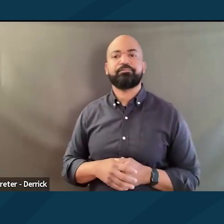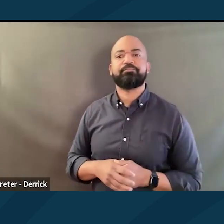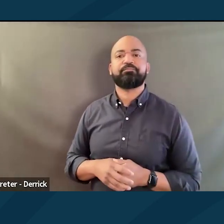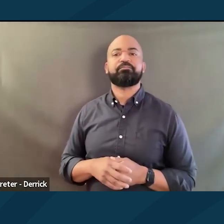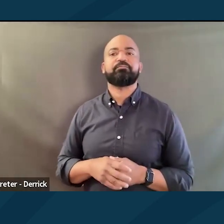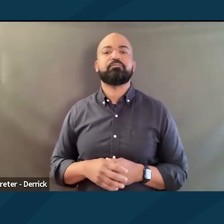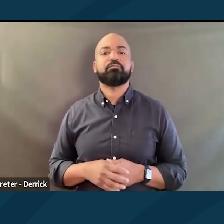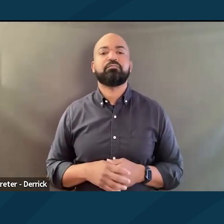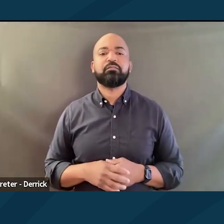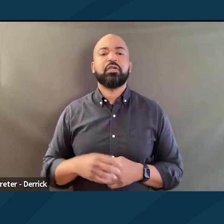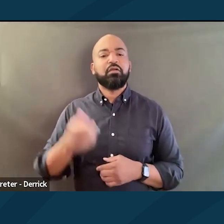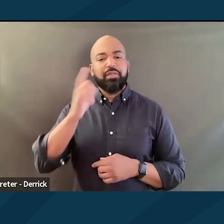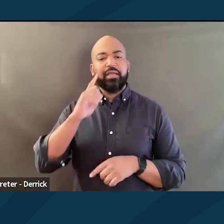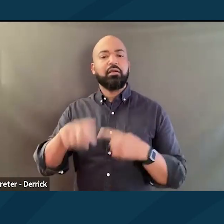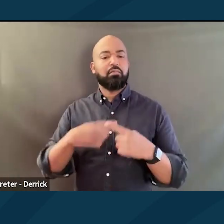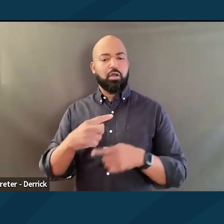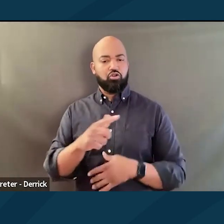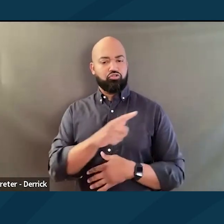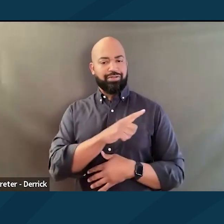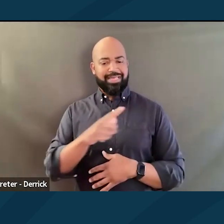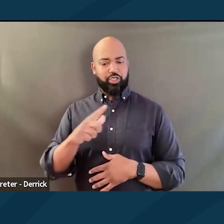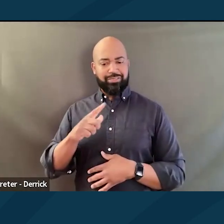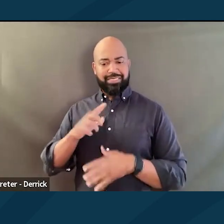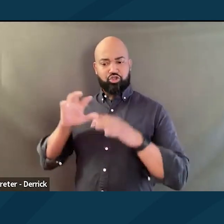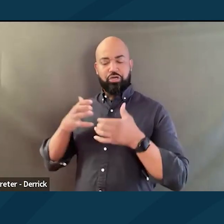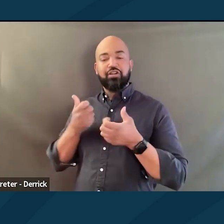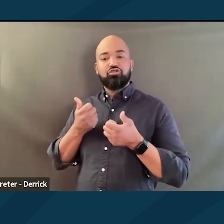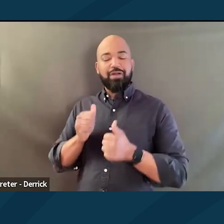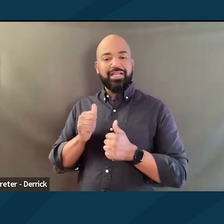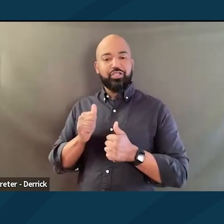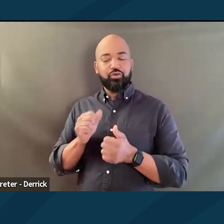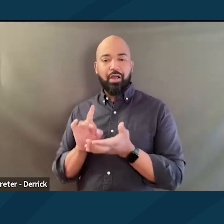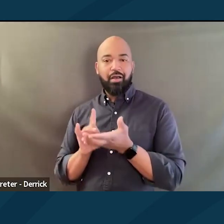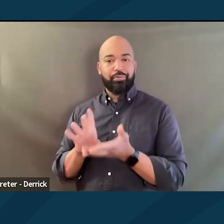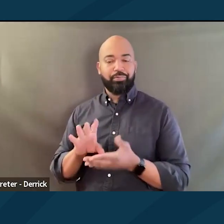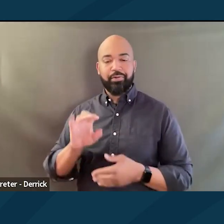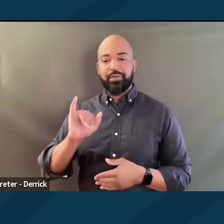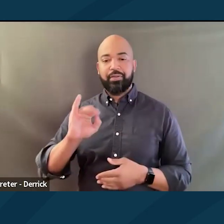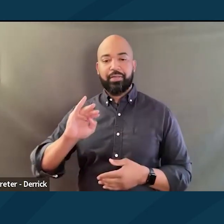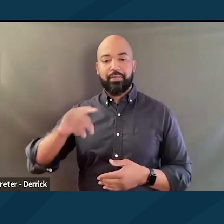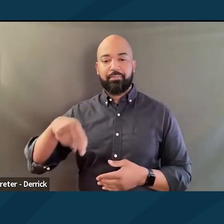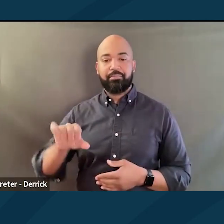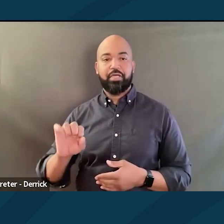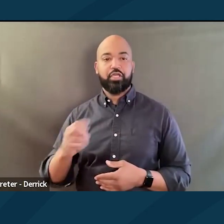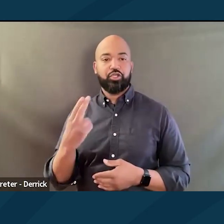the Legislature tried to impeach him because he was breaking the law